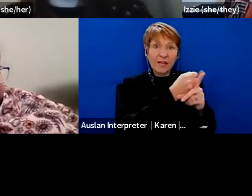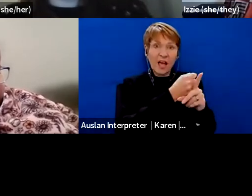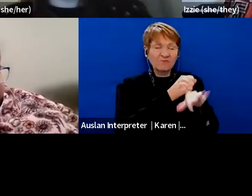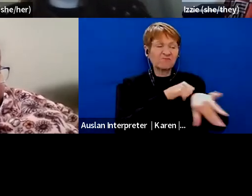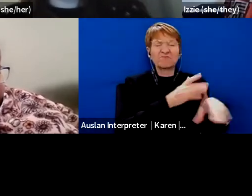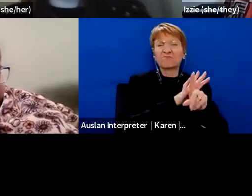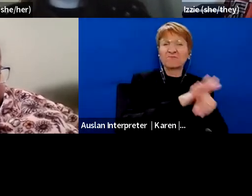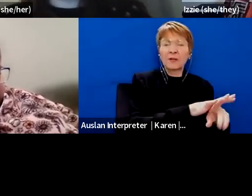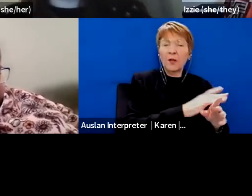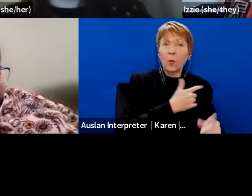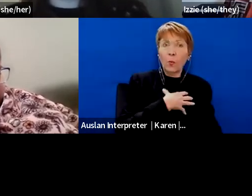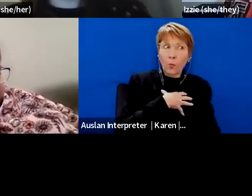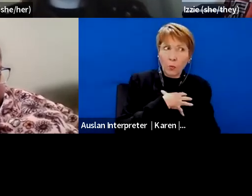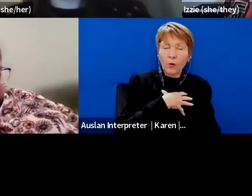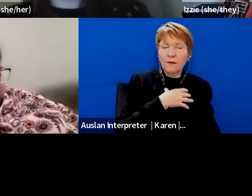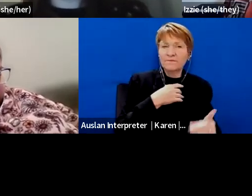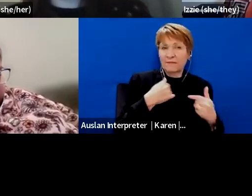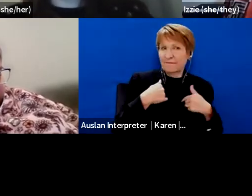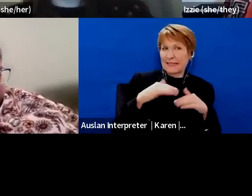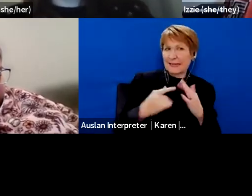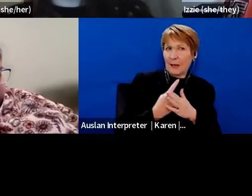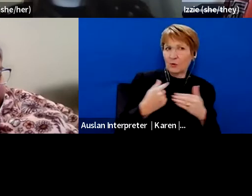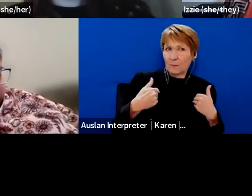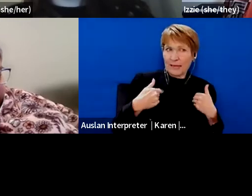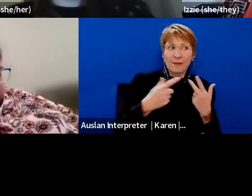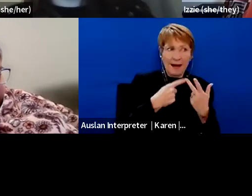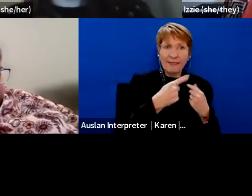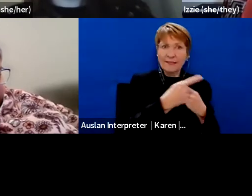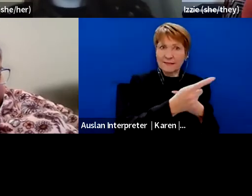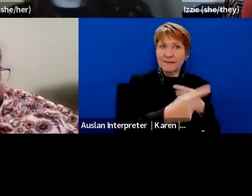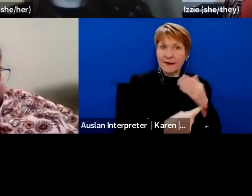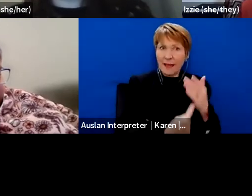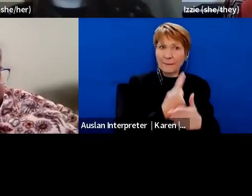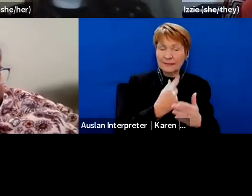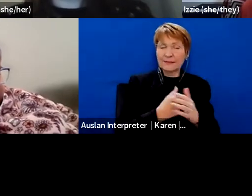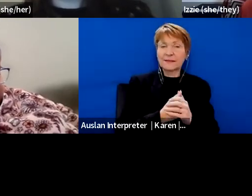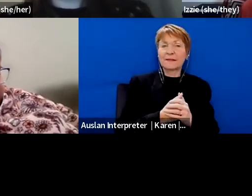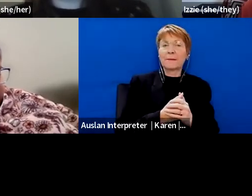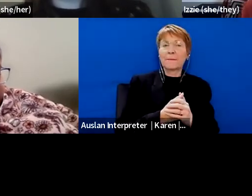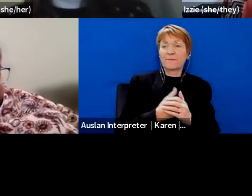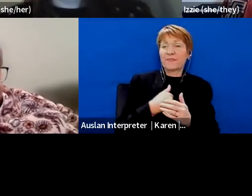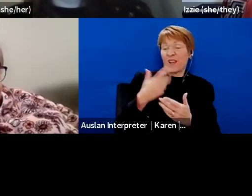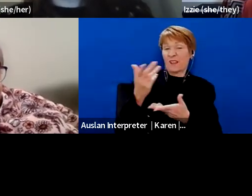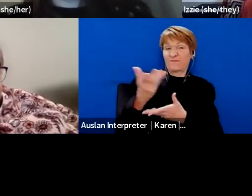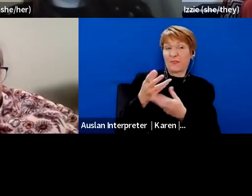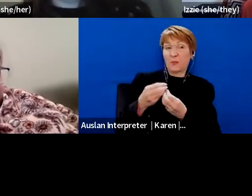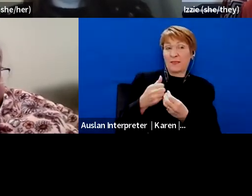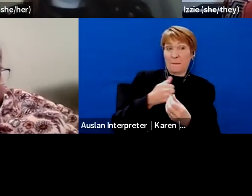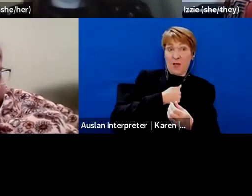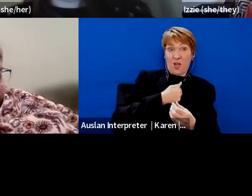Luckily I haven't met experienced myself, but I have heard of those experiences. So, when I spoke to my advocate that I had.